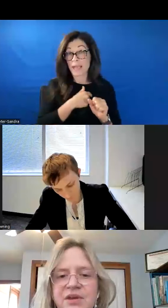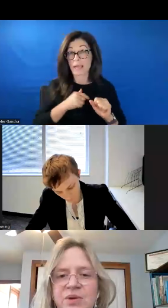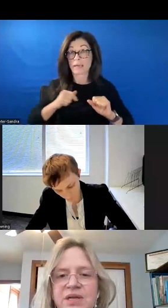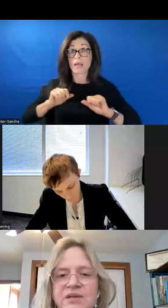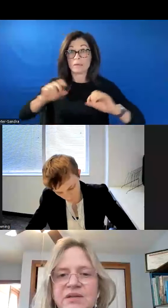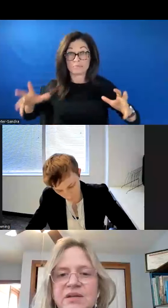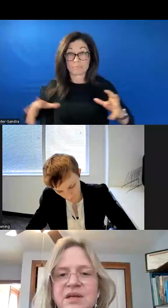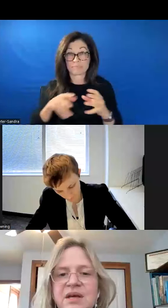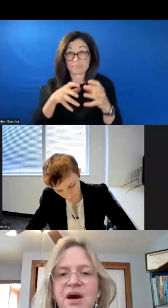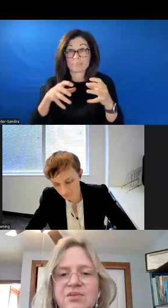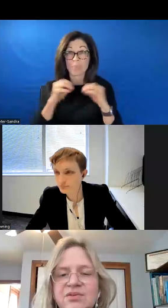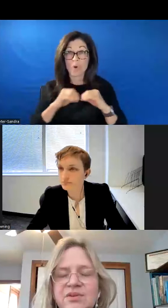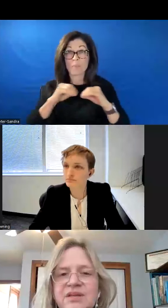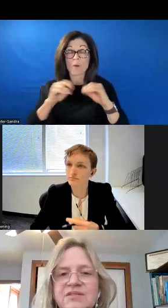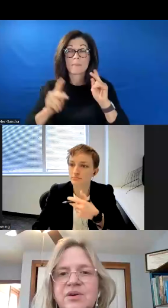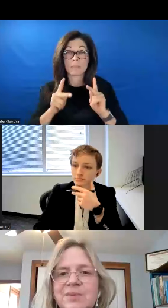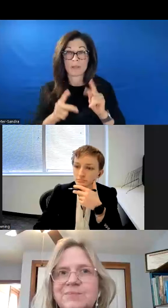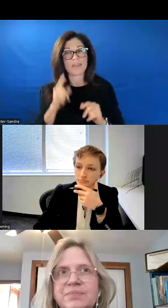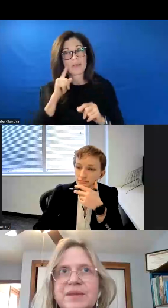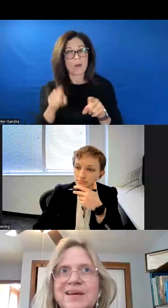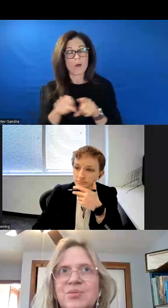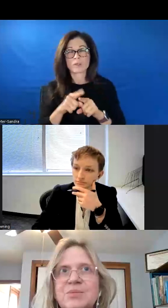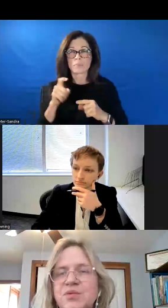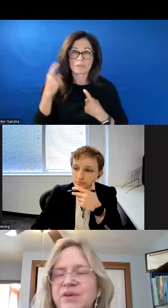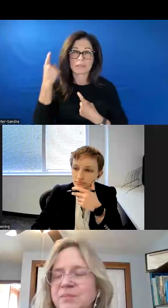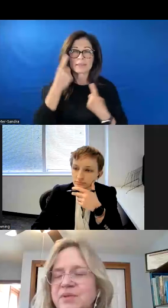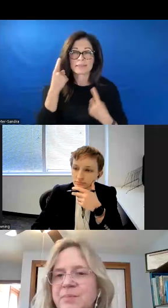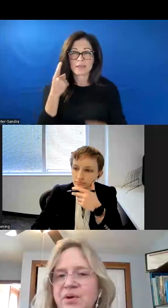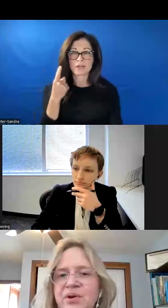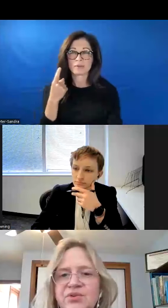I THINK WE ALSO NEED TO CONSIDER REMOVING SOME OF THE BARRIERS